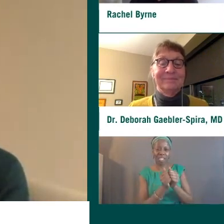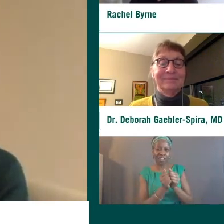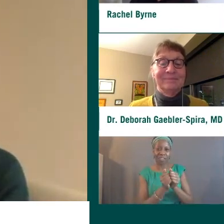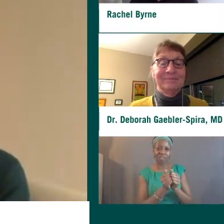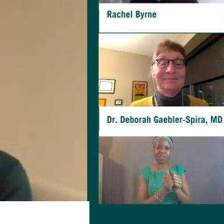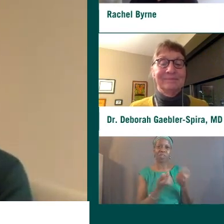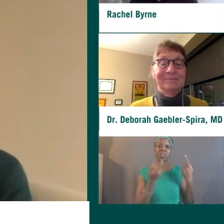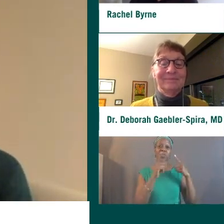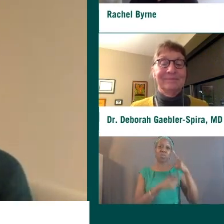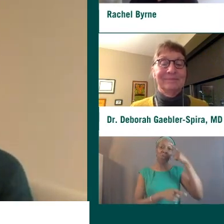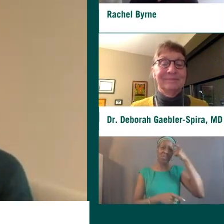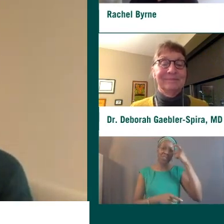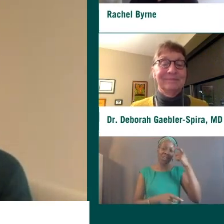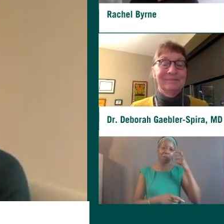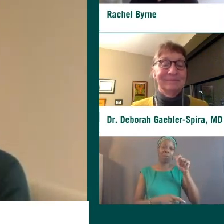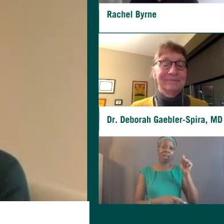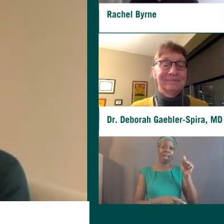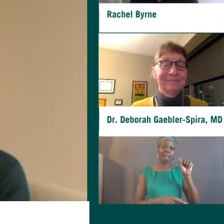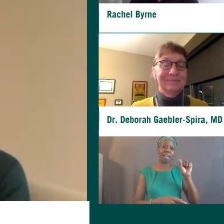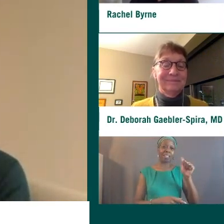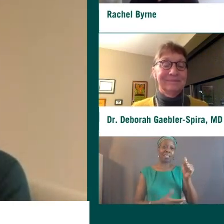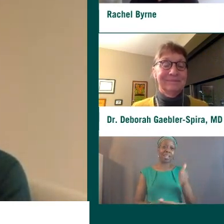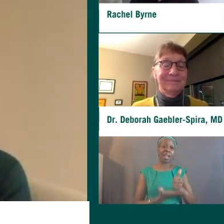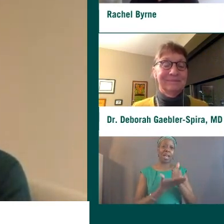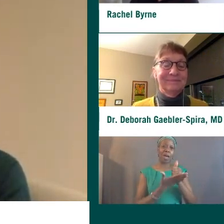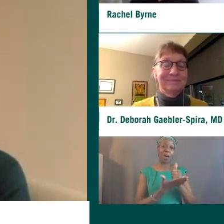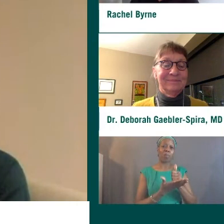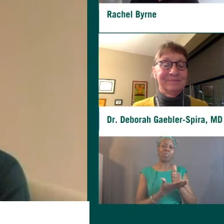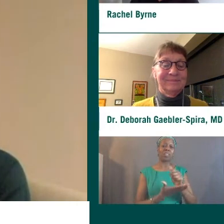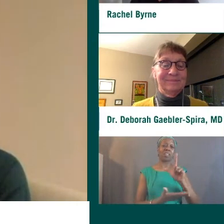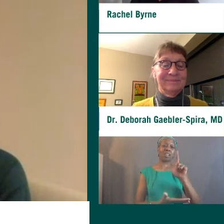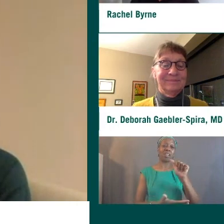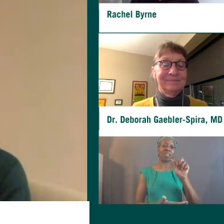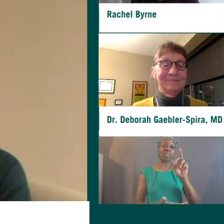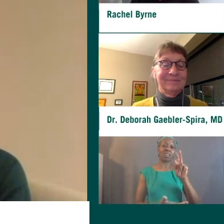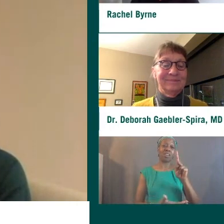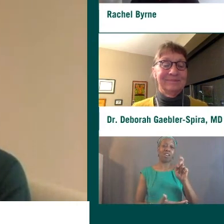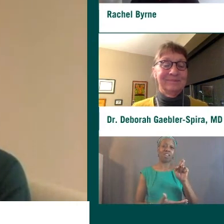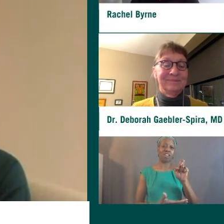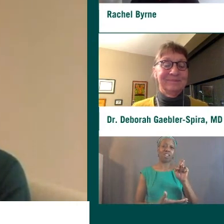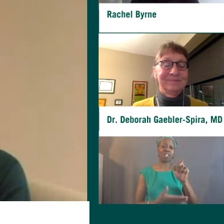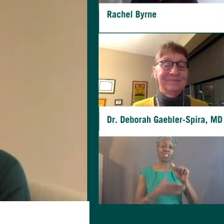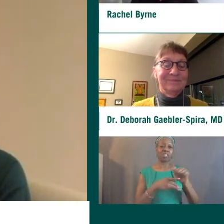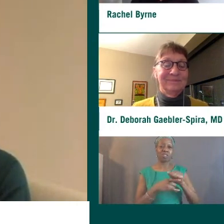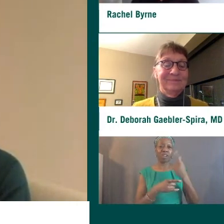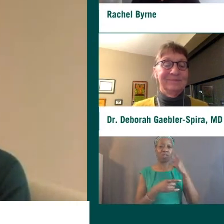in a running program she participated in with Theresa. Well, that's amazing. And Asa, how do you feel like